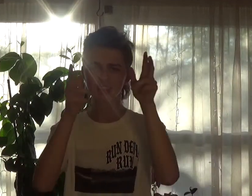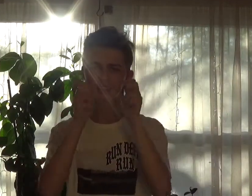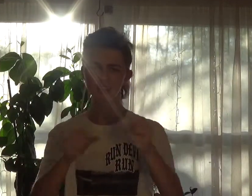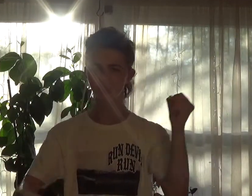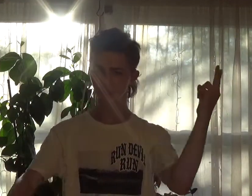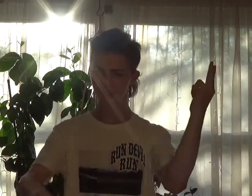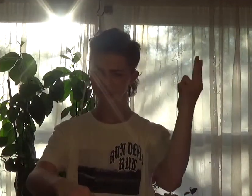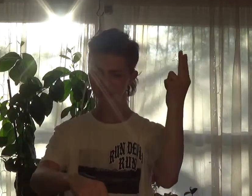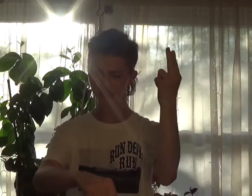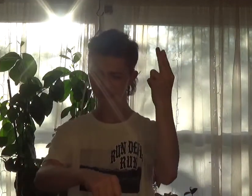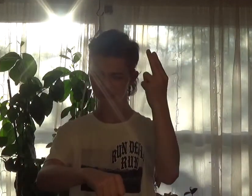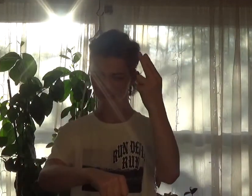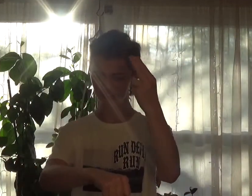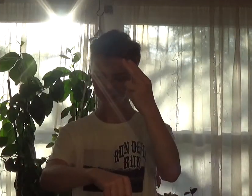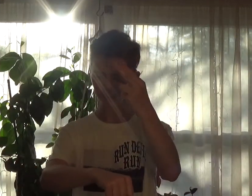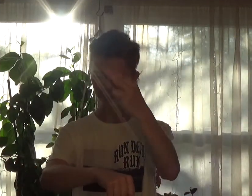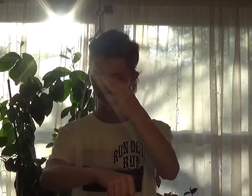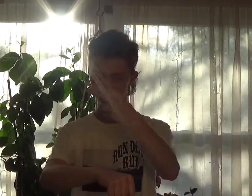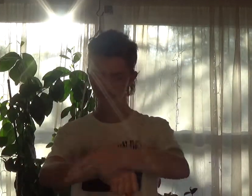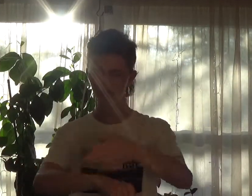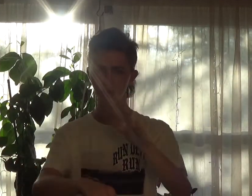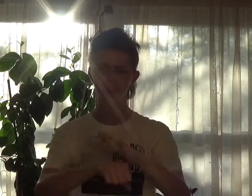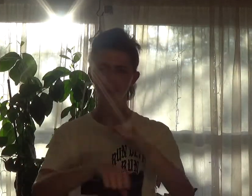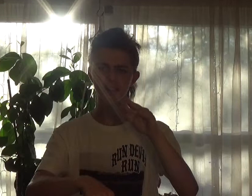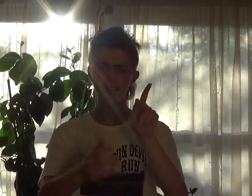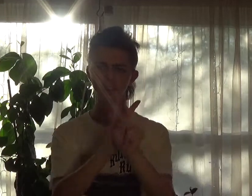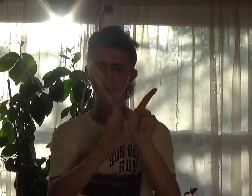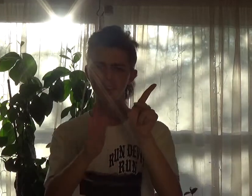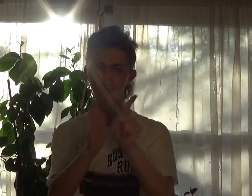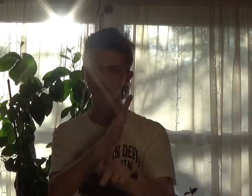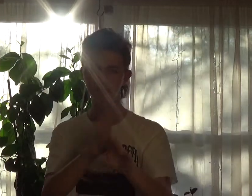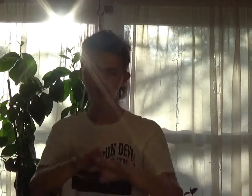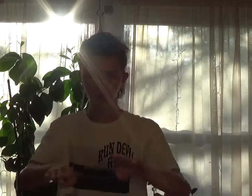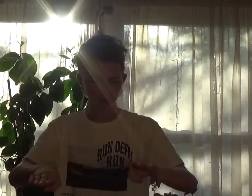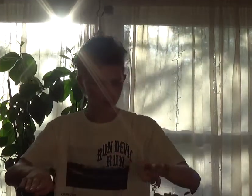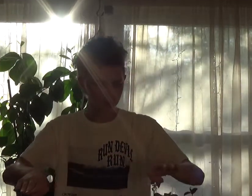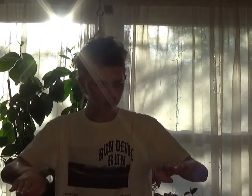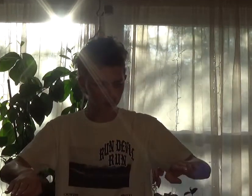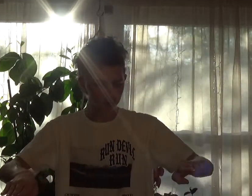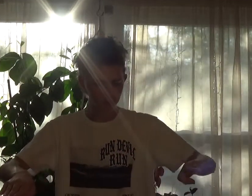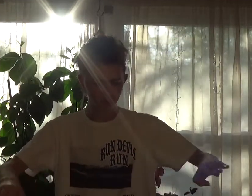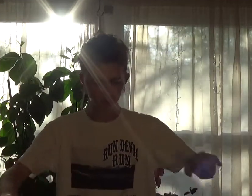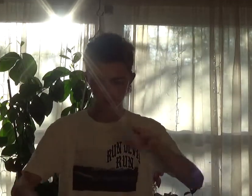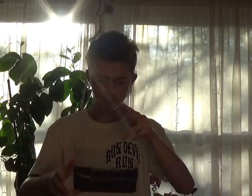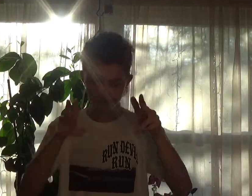The devil went down On the killing floor